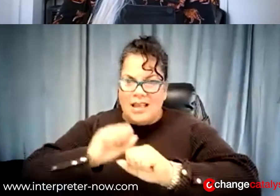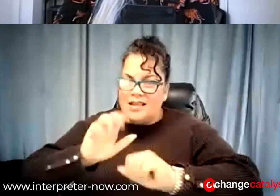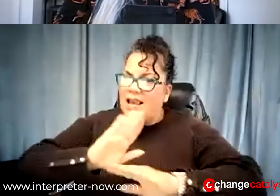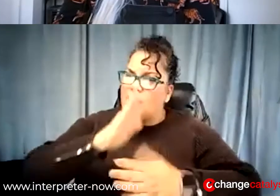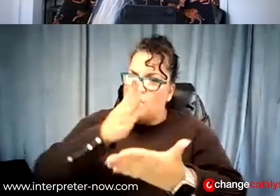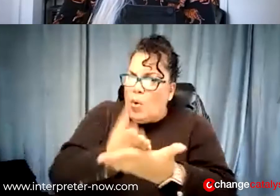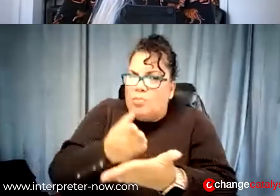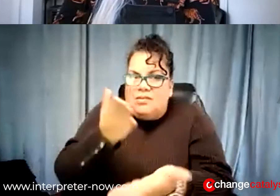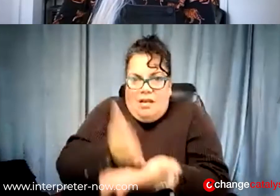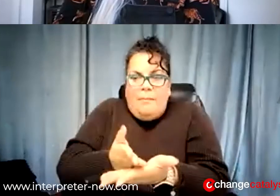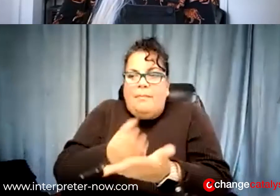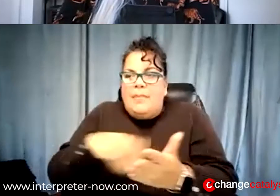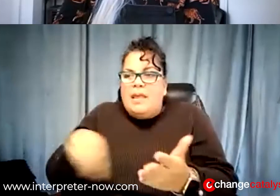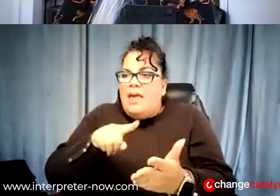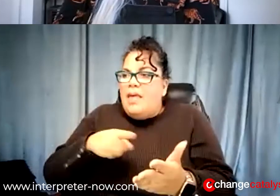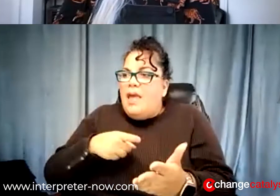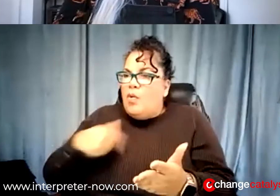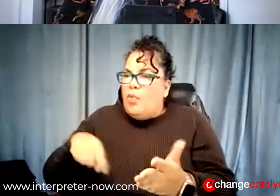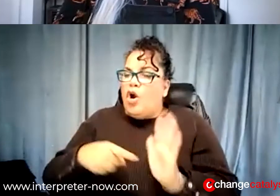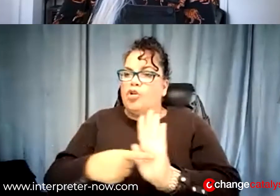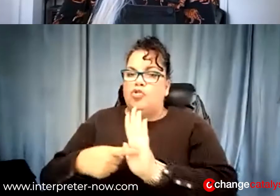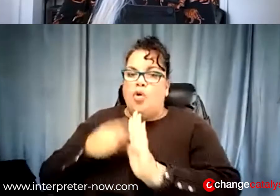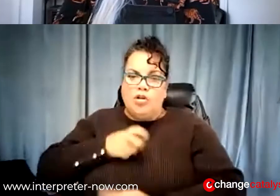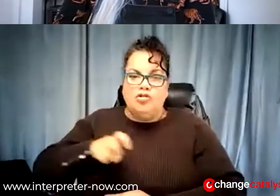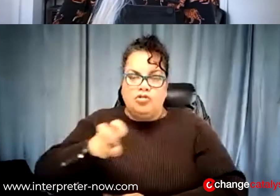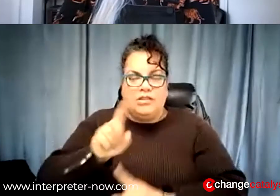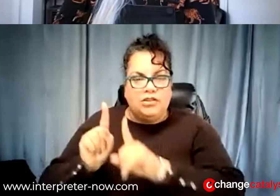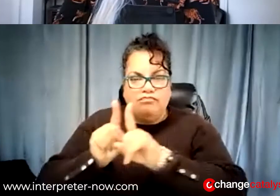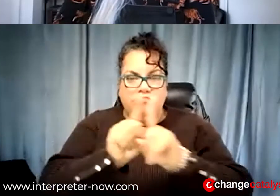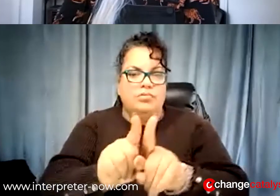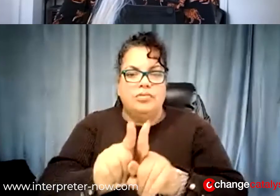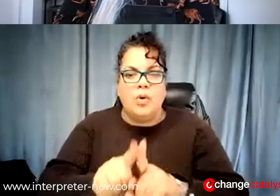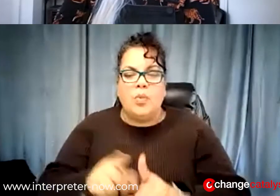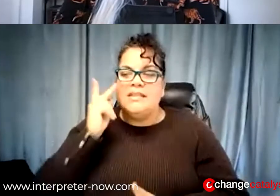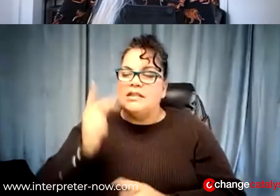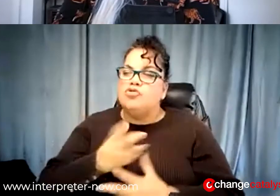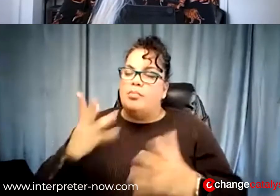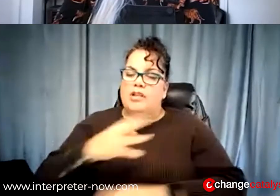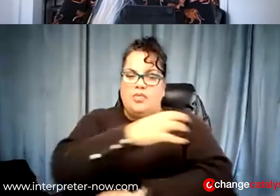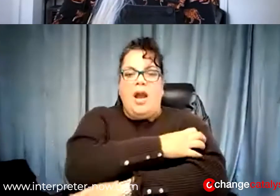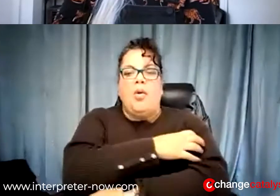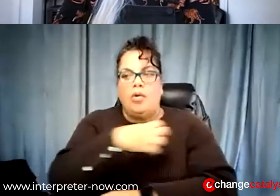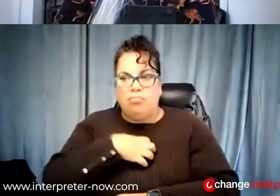blaze our trails through life together is already we're seeing so much power in that,